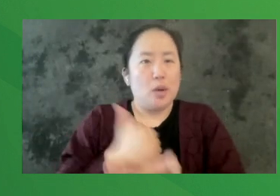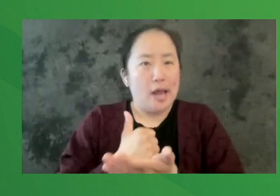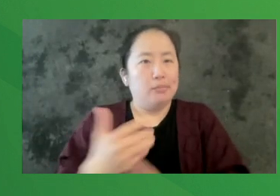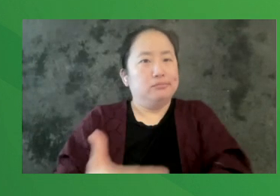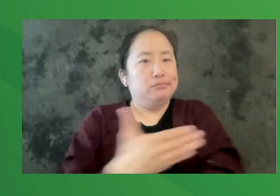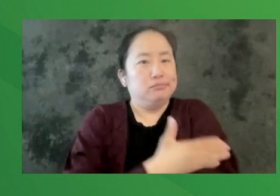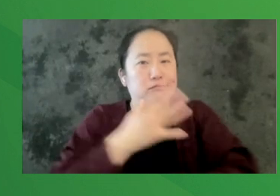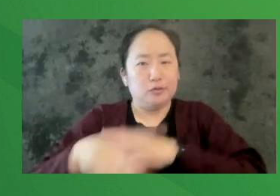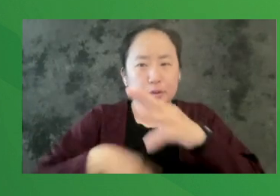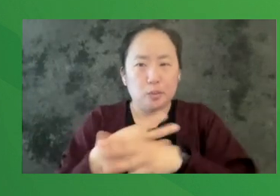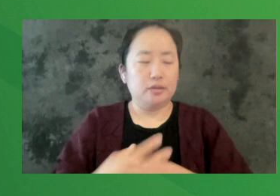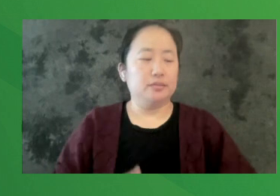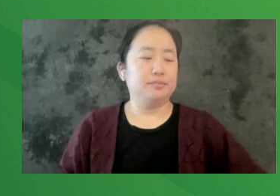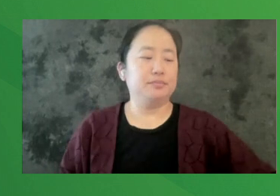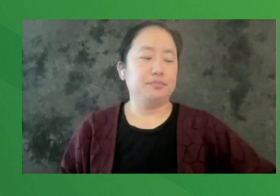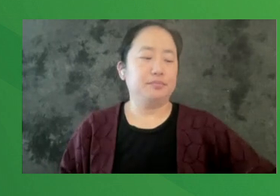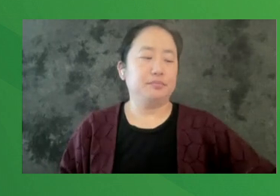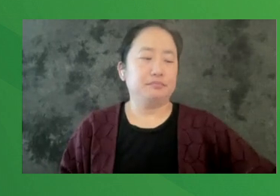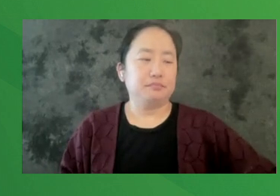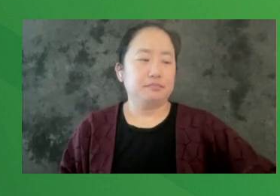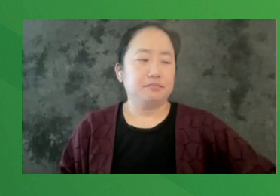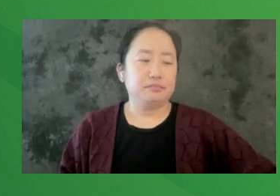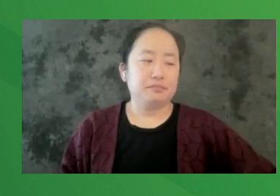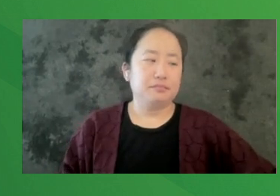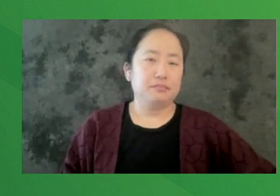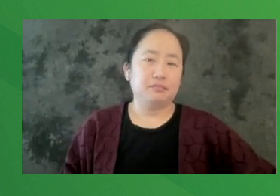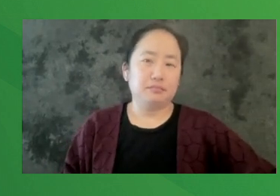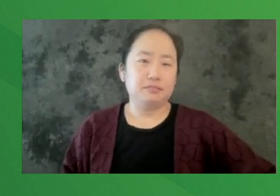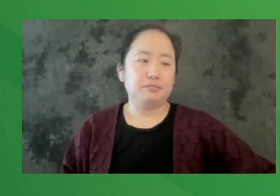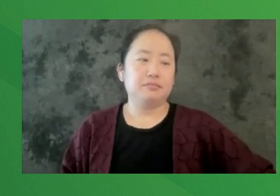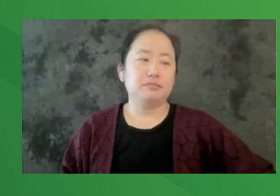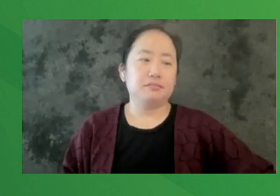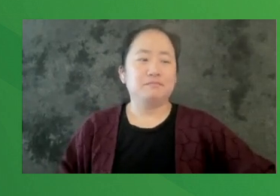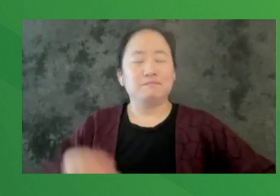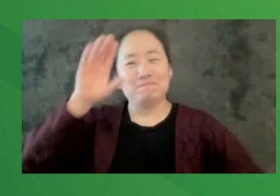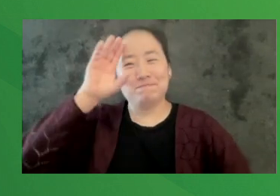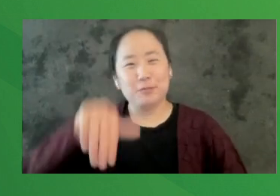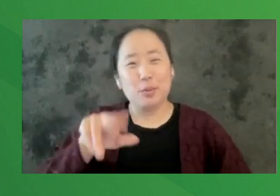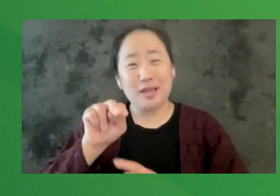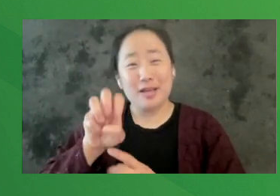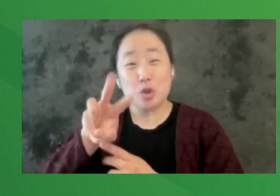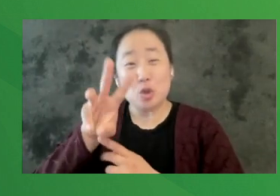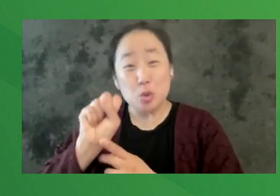also know that because of all the negative news, 75% of young people are frightened by the future.